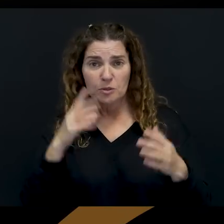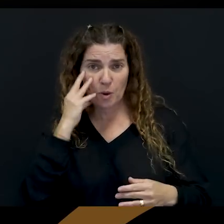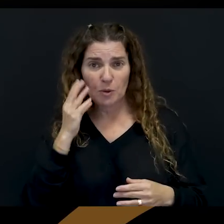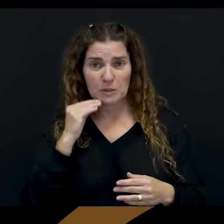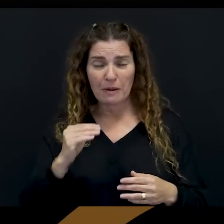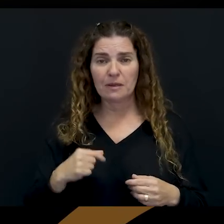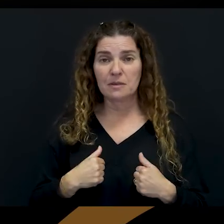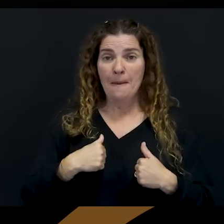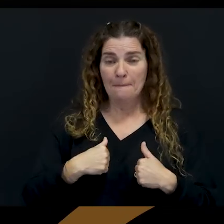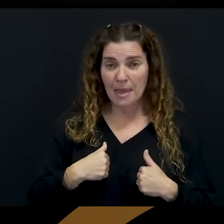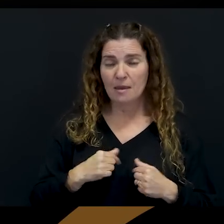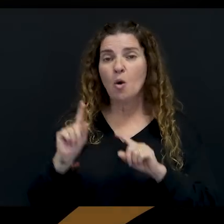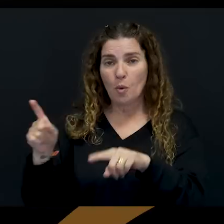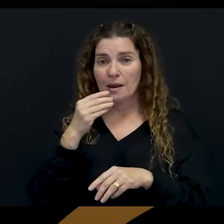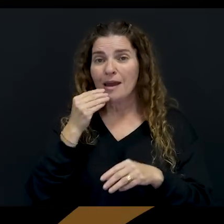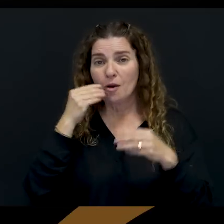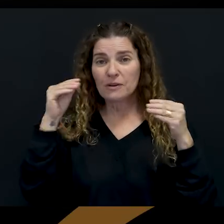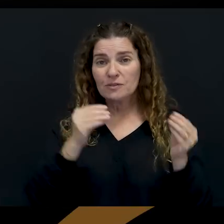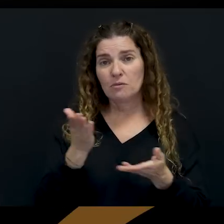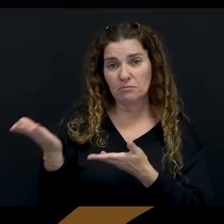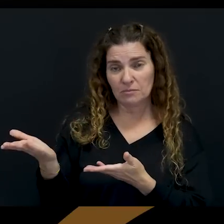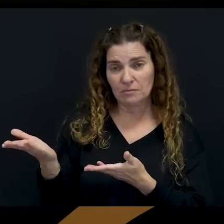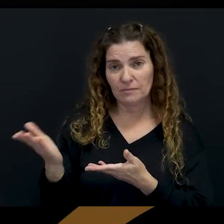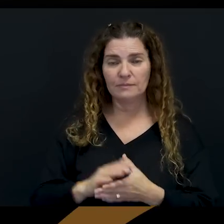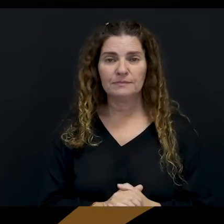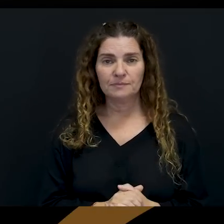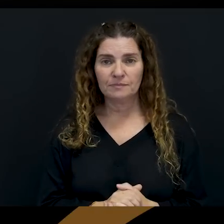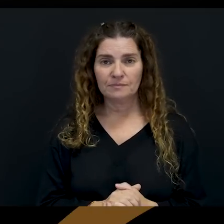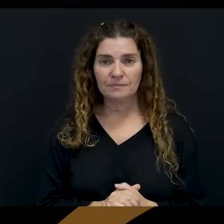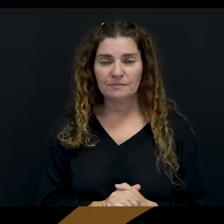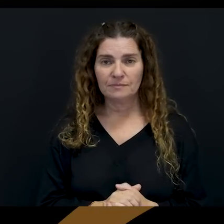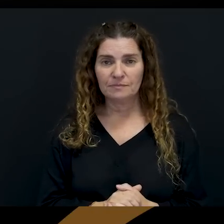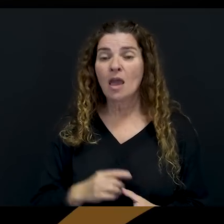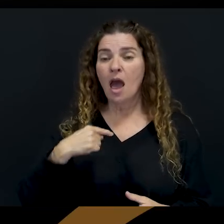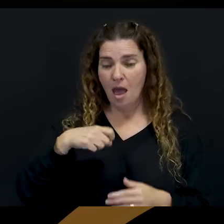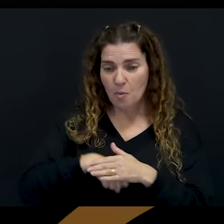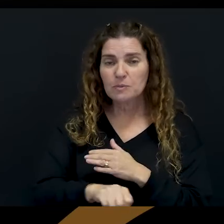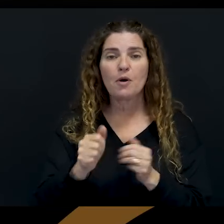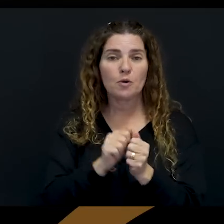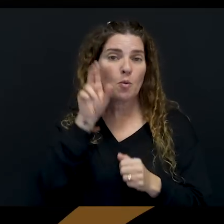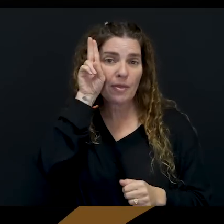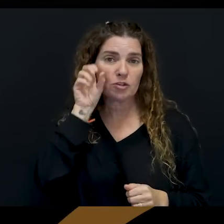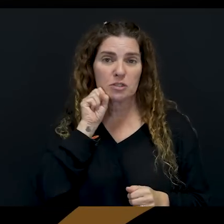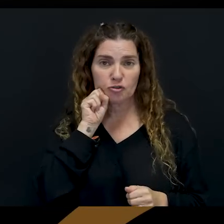But when I go to the grocery store, this is what I experience. You see, I was born with usher syndrome,